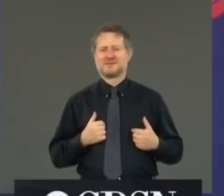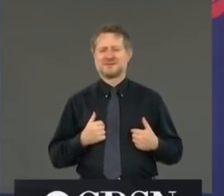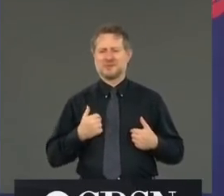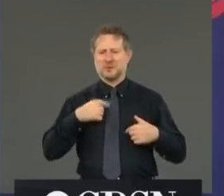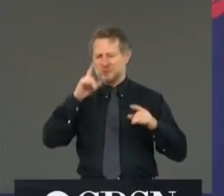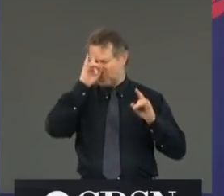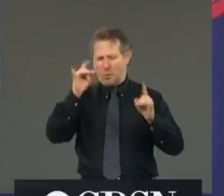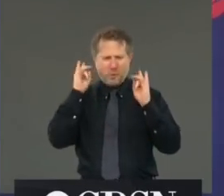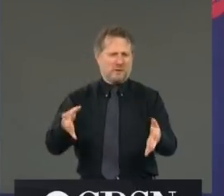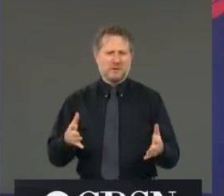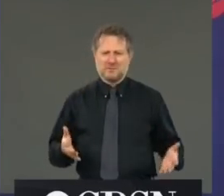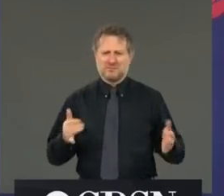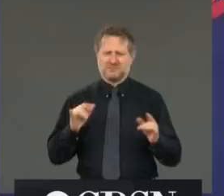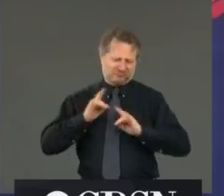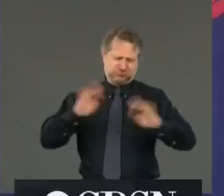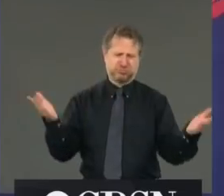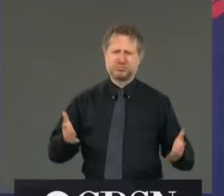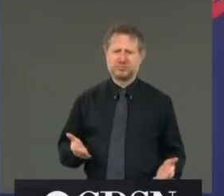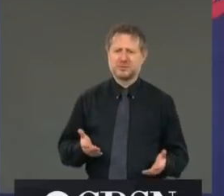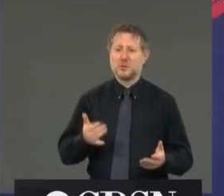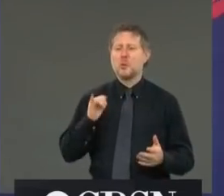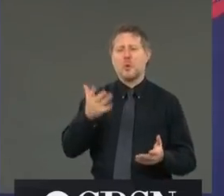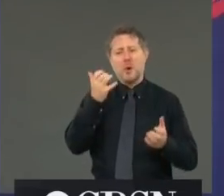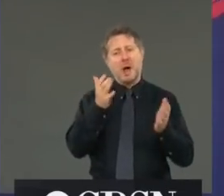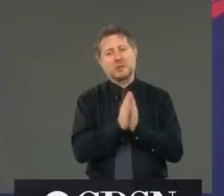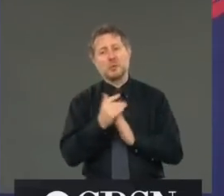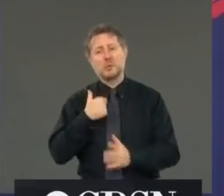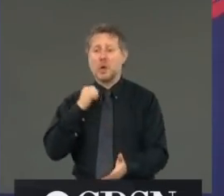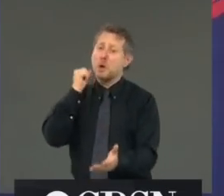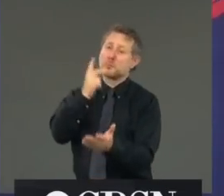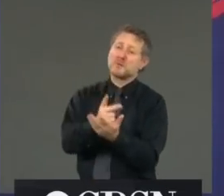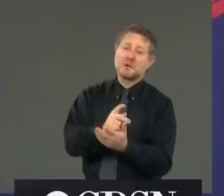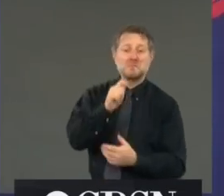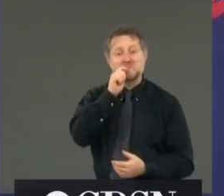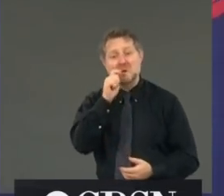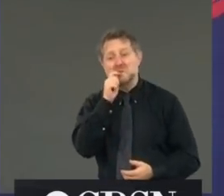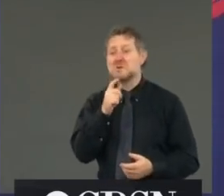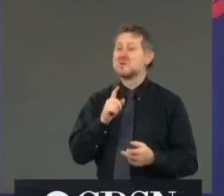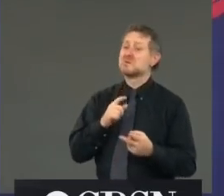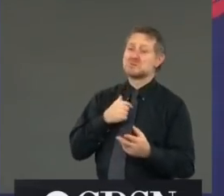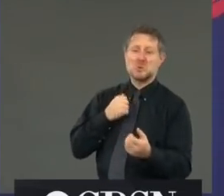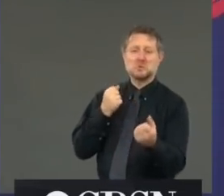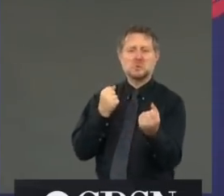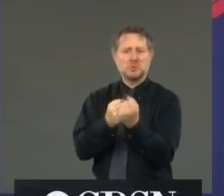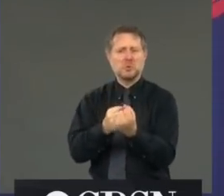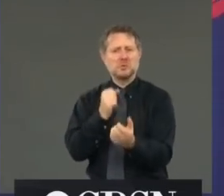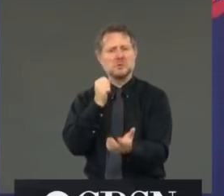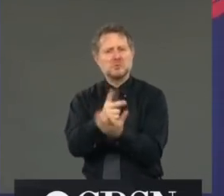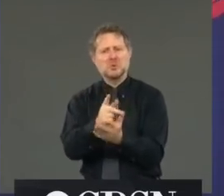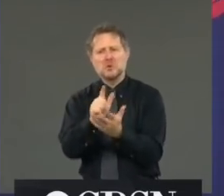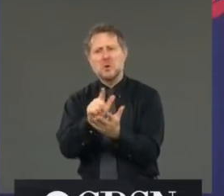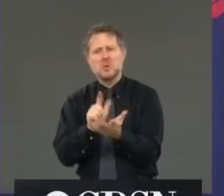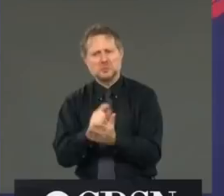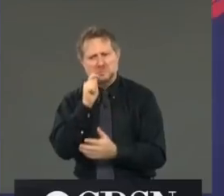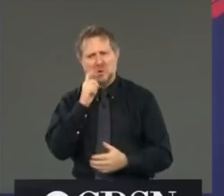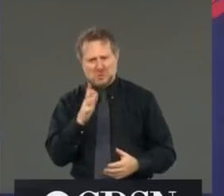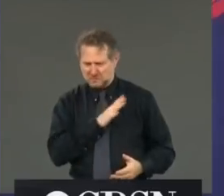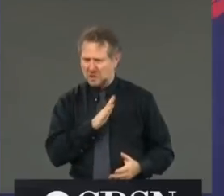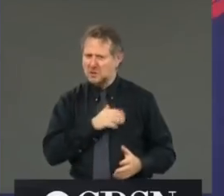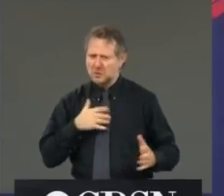CORPORATIONS, BUT NURSES, DOCTORS, POLICE OFFICERS, FIREFIGHTERS SHOULD LOSE THEIR JOBS? NO.